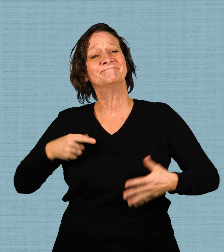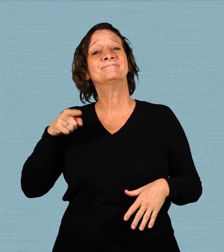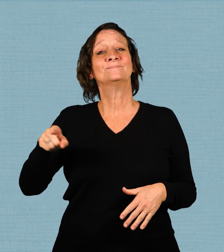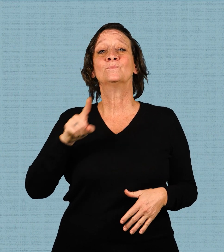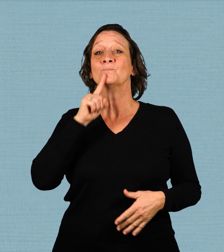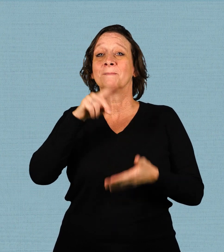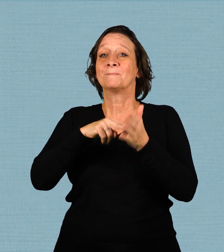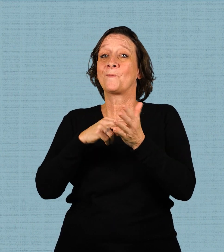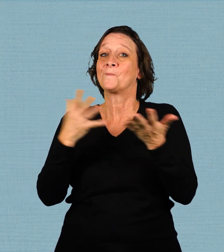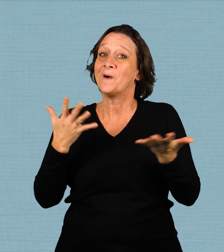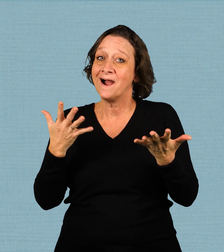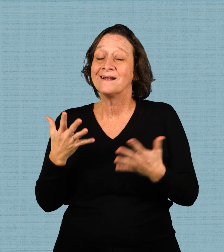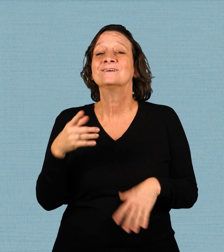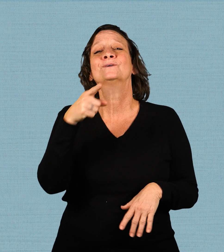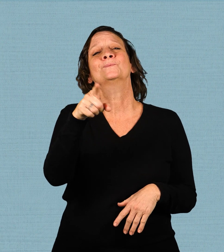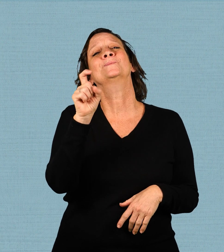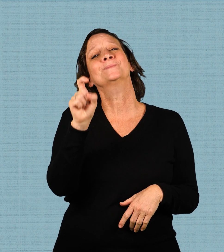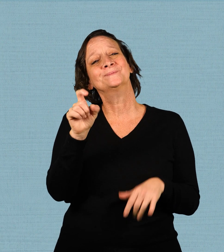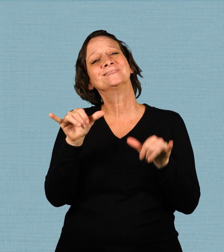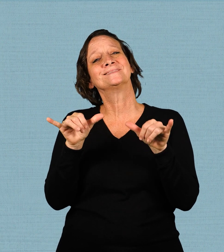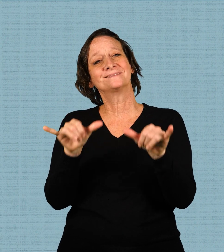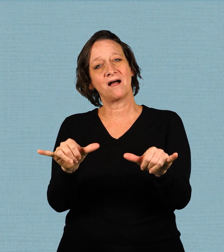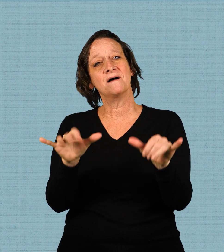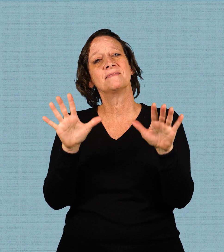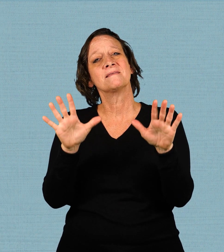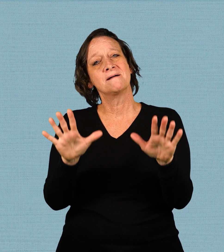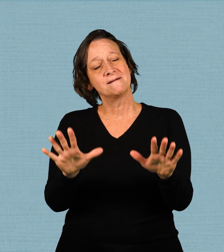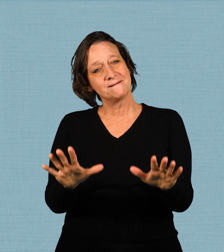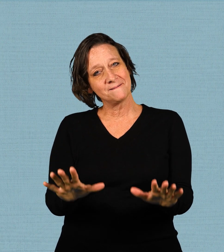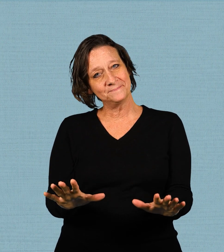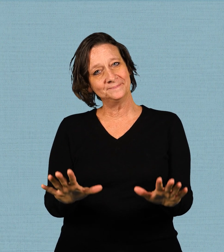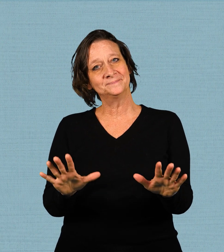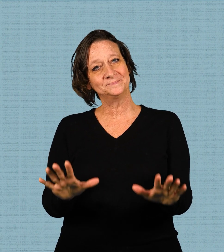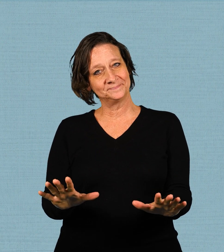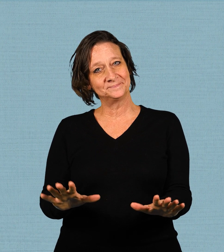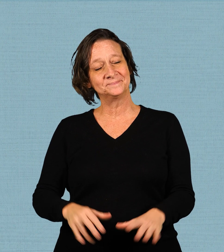he really means that you need to stay calm.